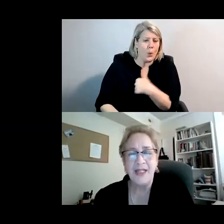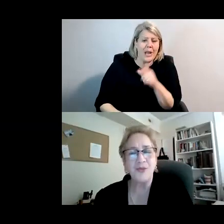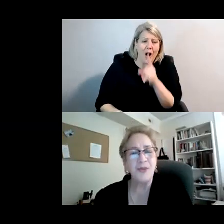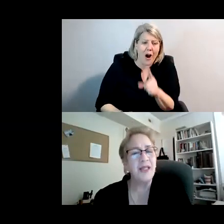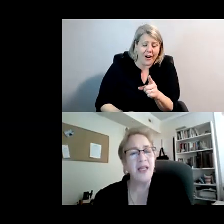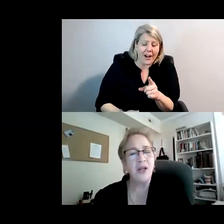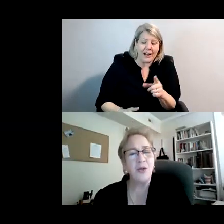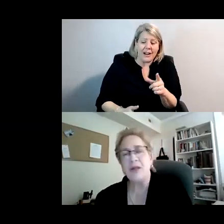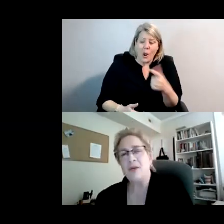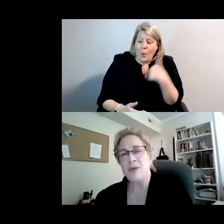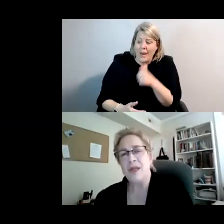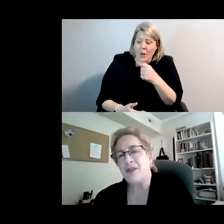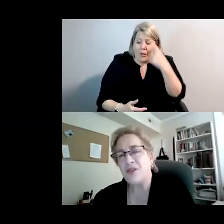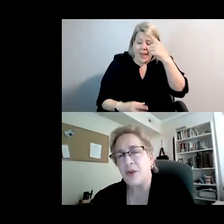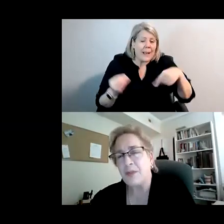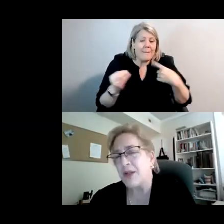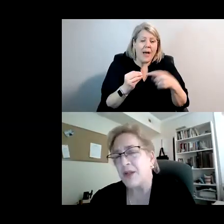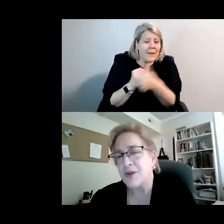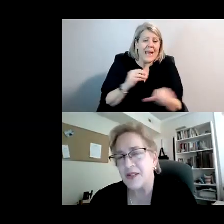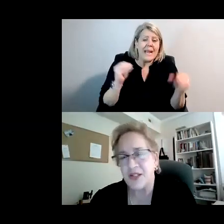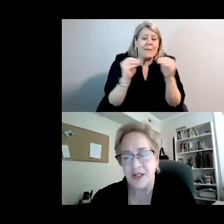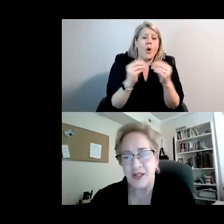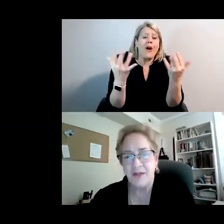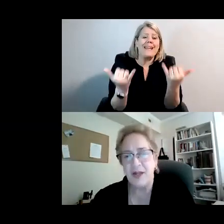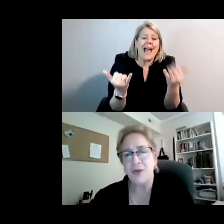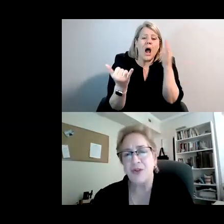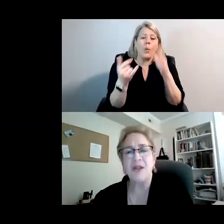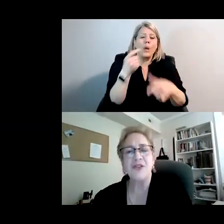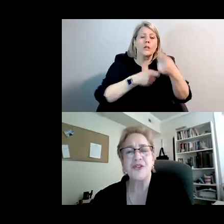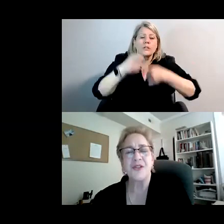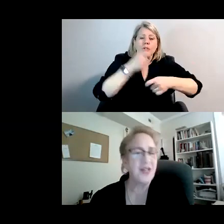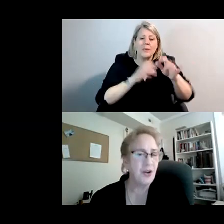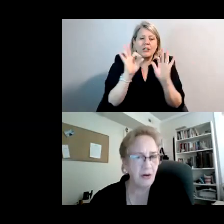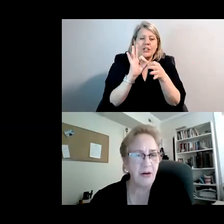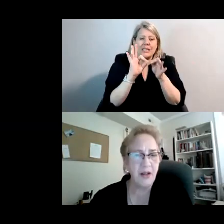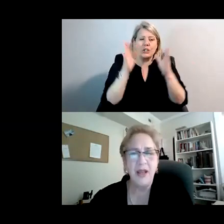It's really, when we get a bigger decision that we're challenged to think hard